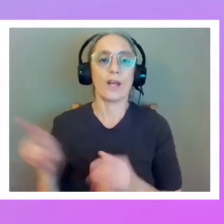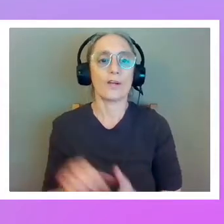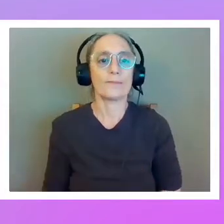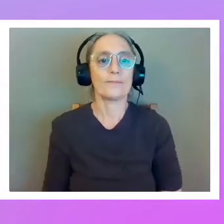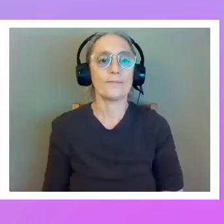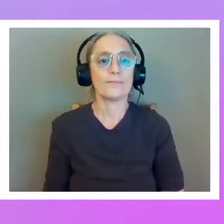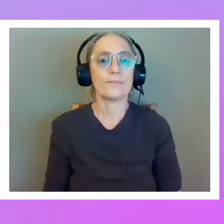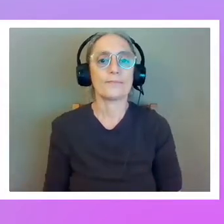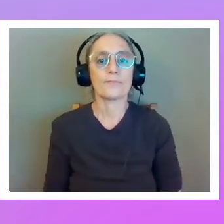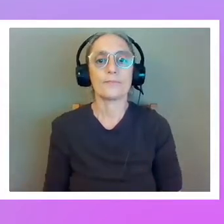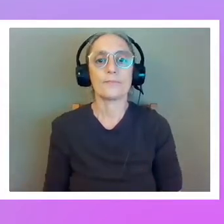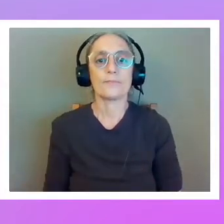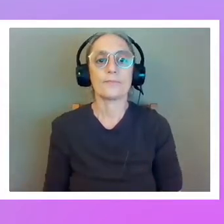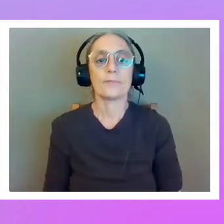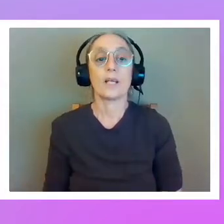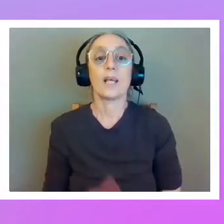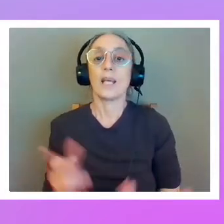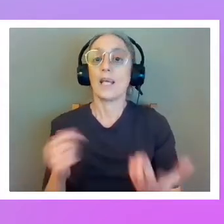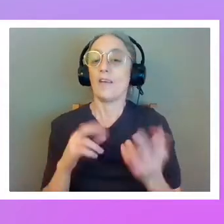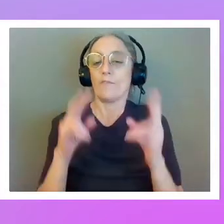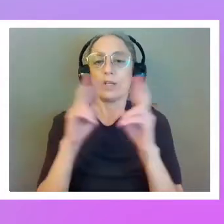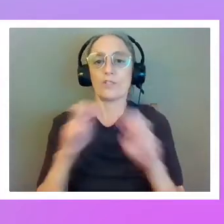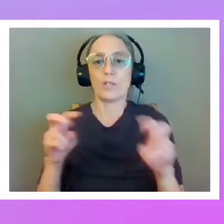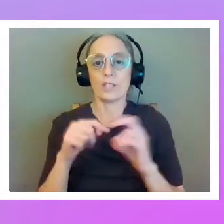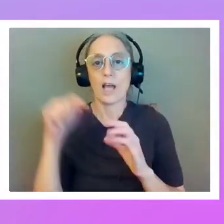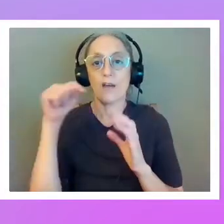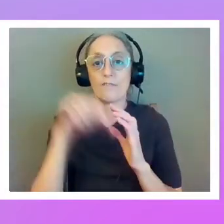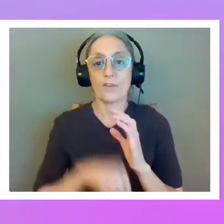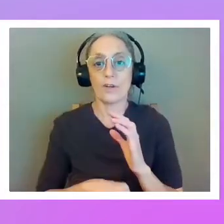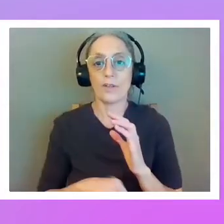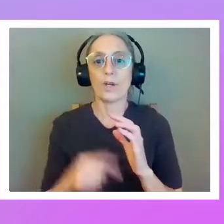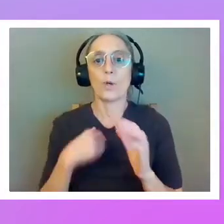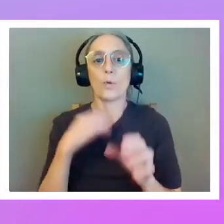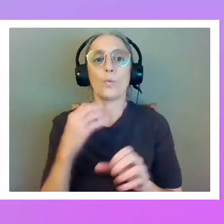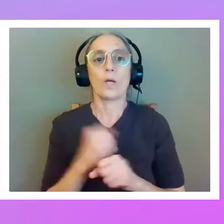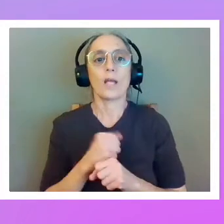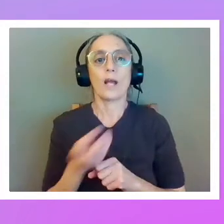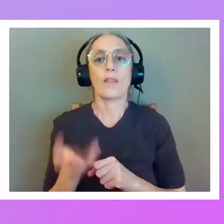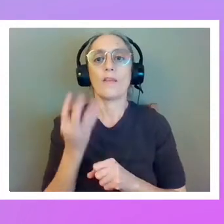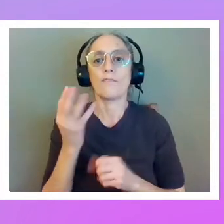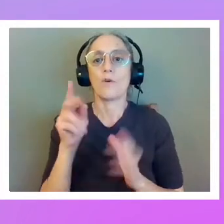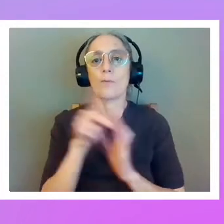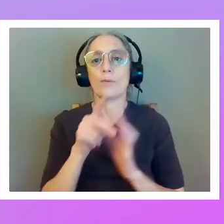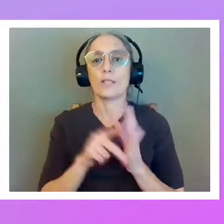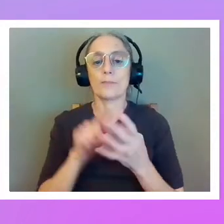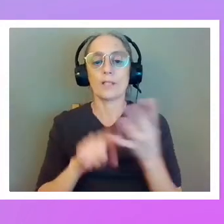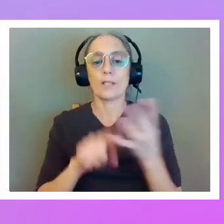And then if we drill down further, we get the four principles of accessibility